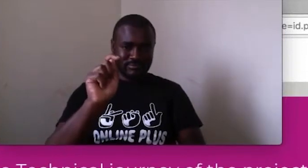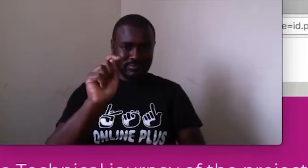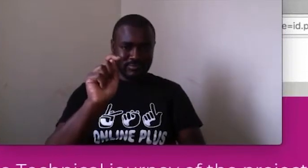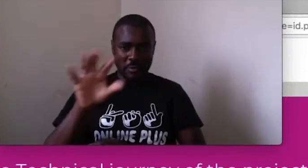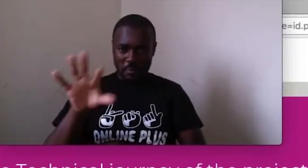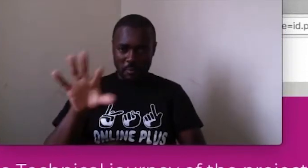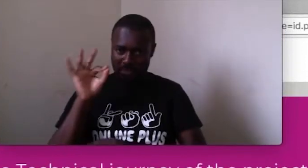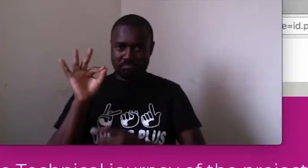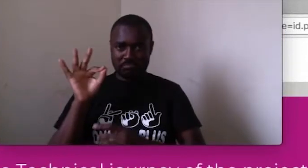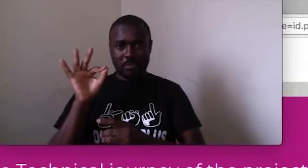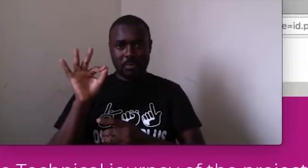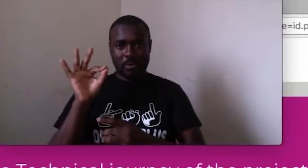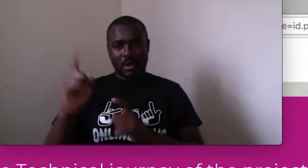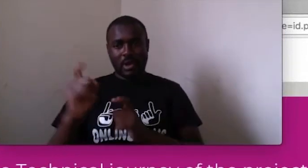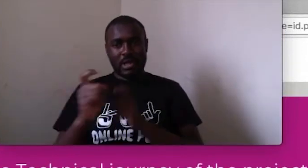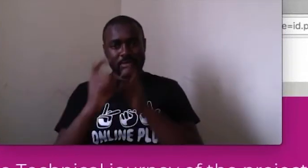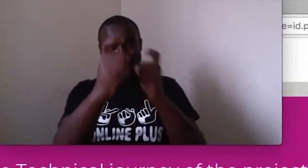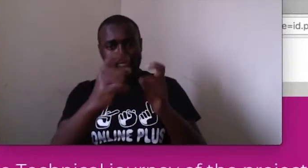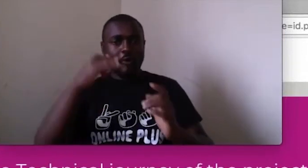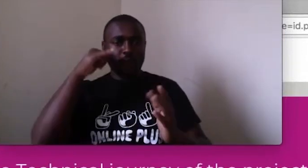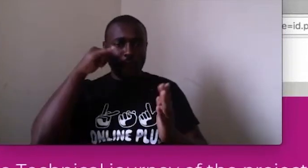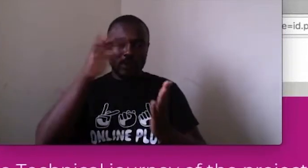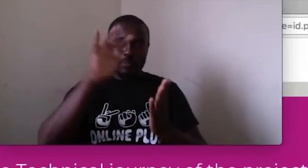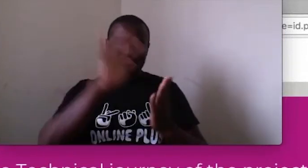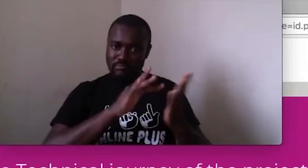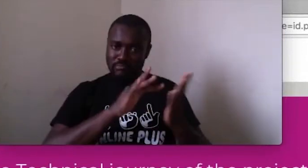I was chosen as a finalist in that challenge